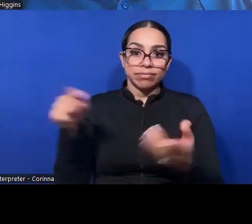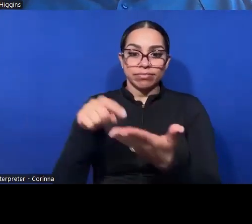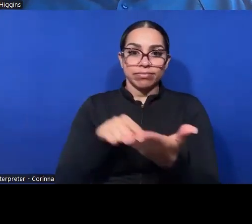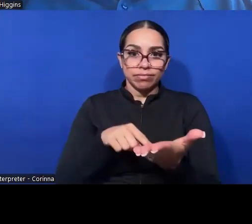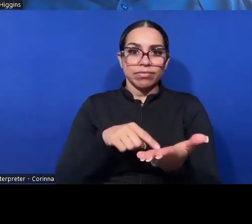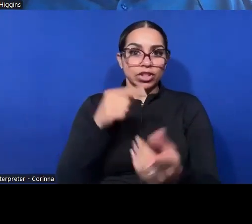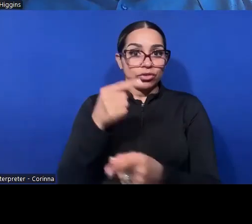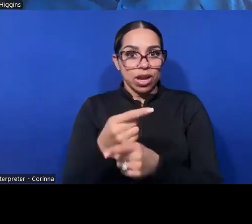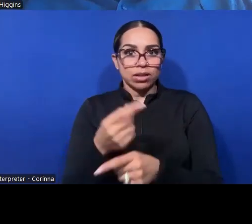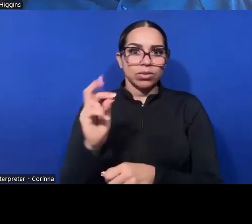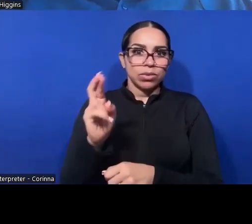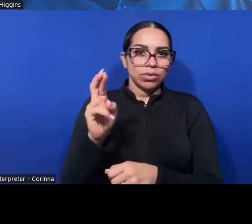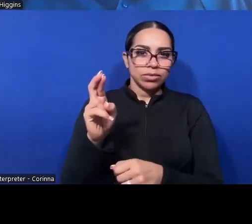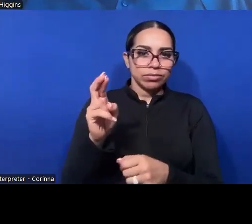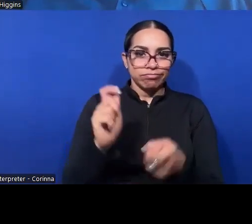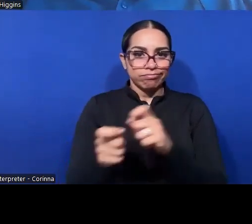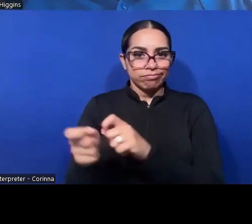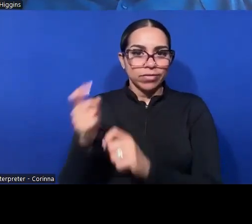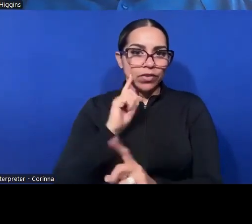Next slide please.